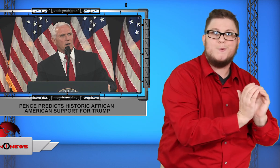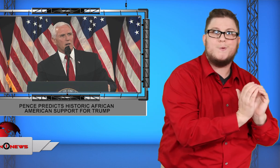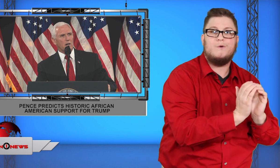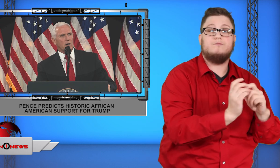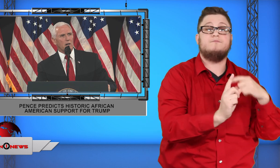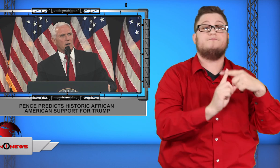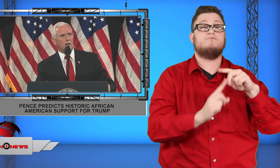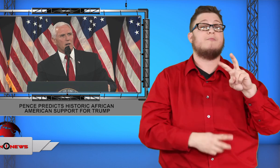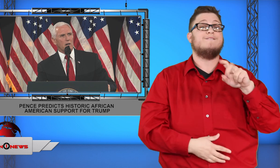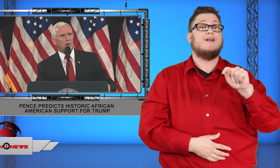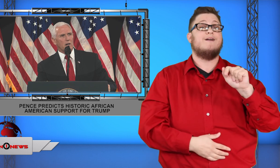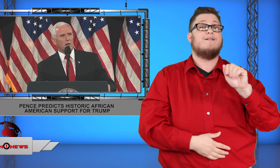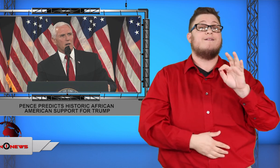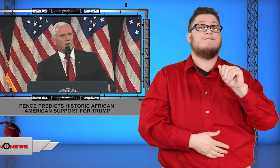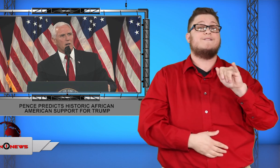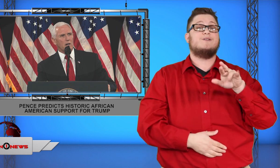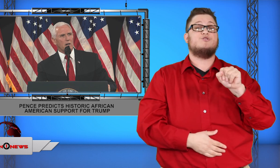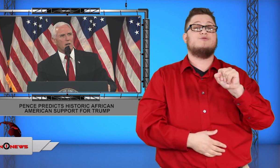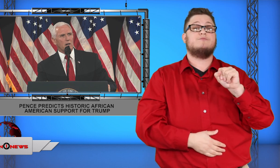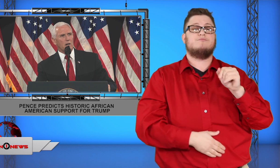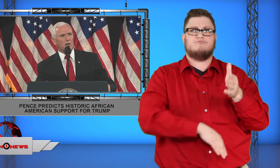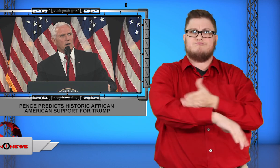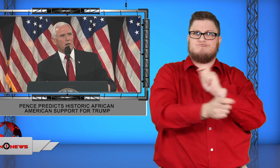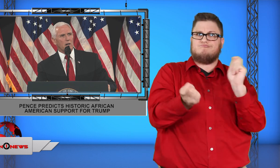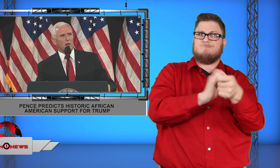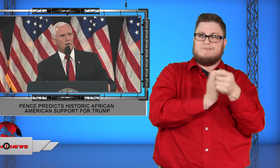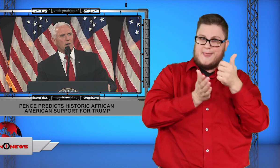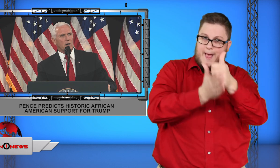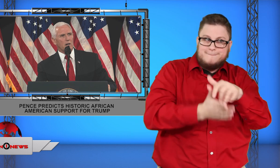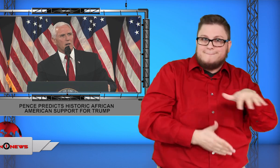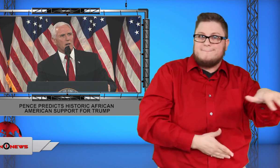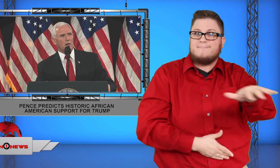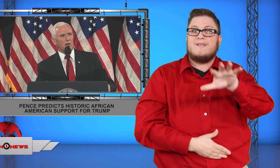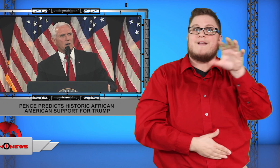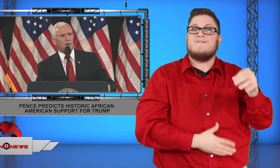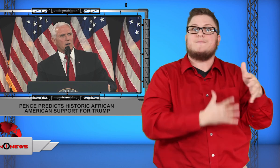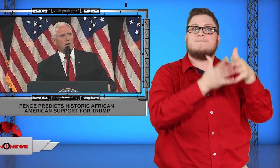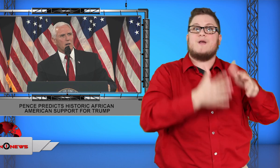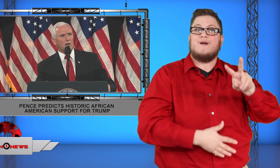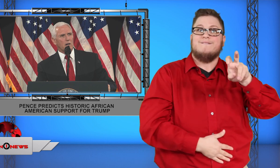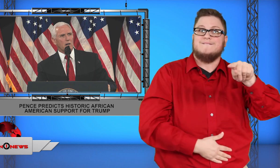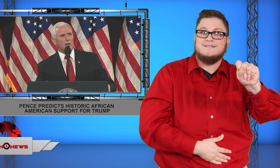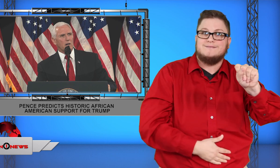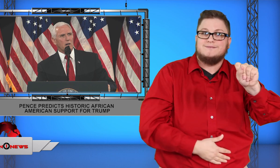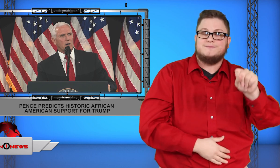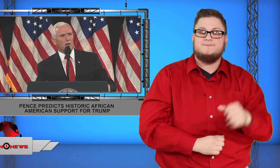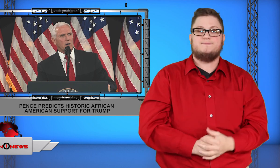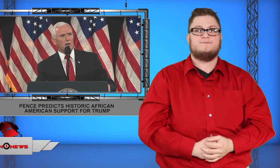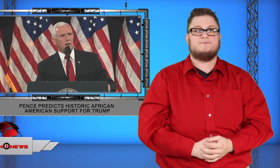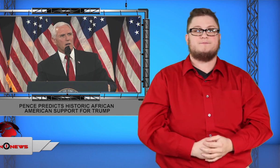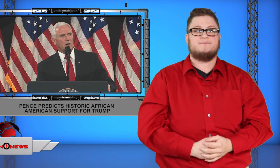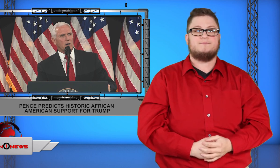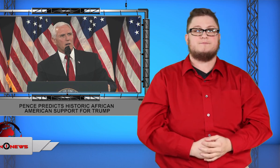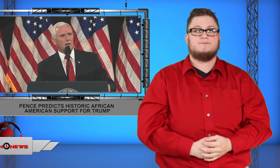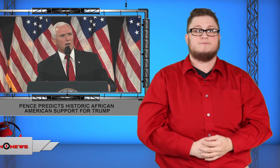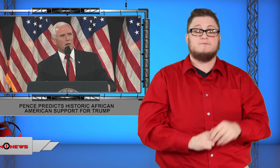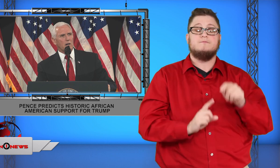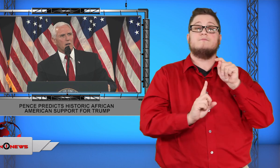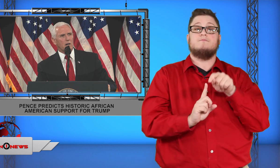rate and Veterans Affairs revisions that help African-American veterans.